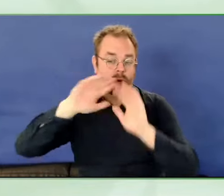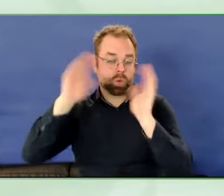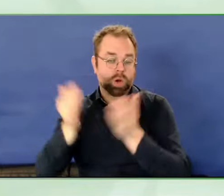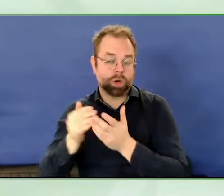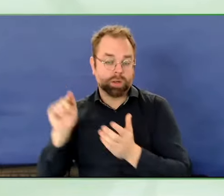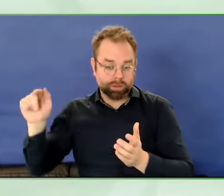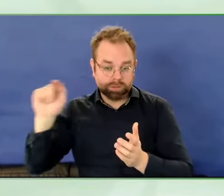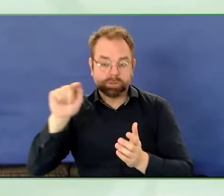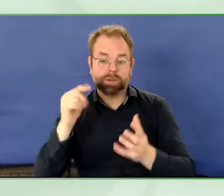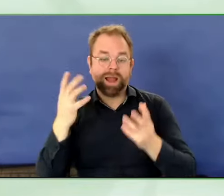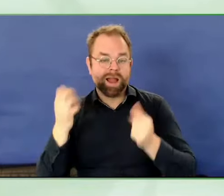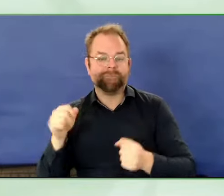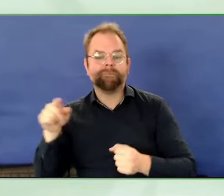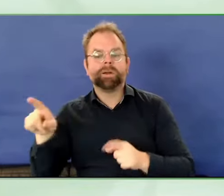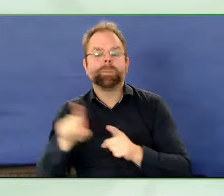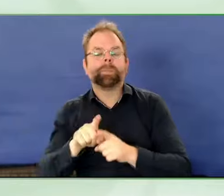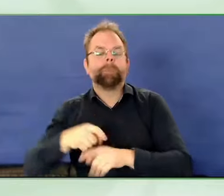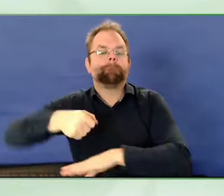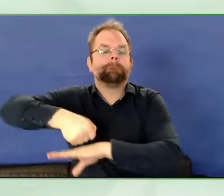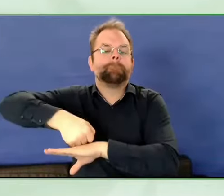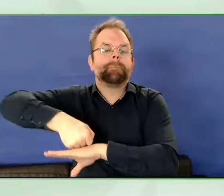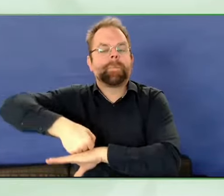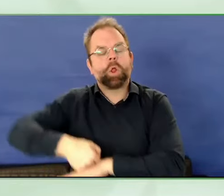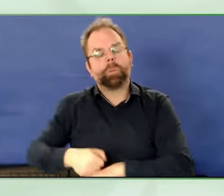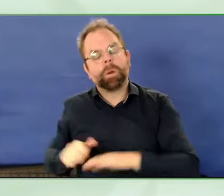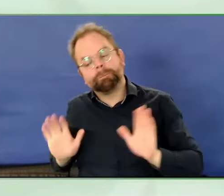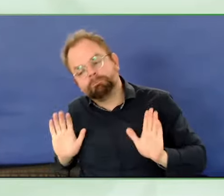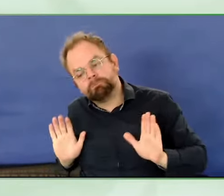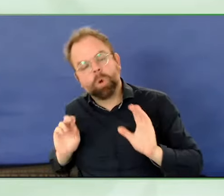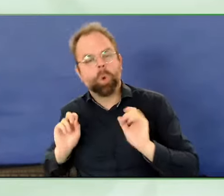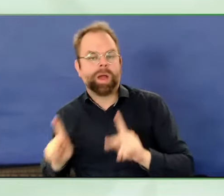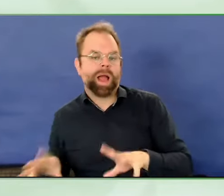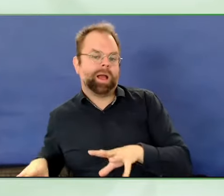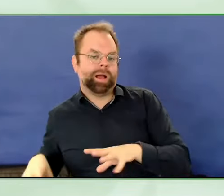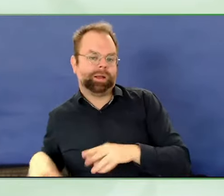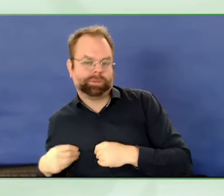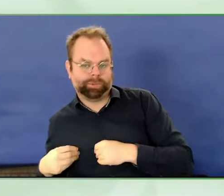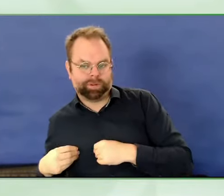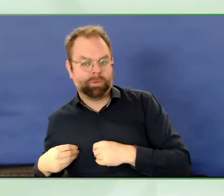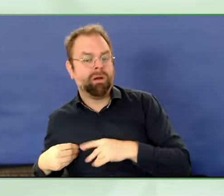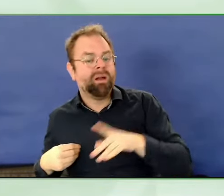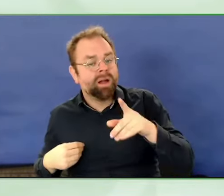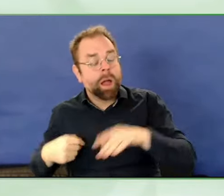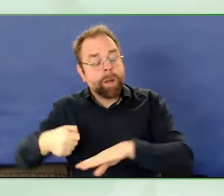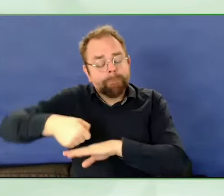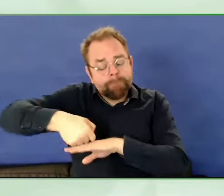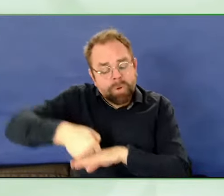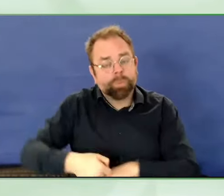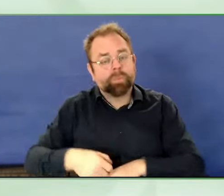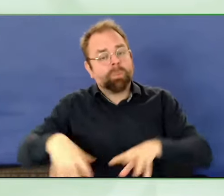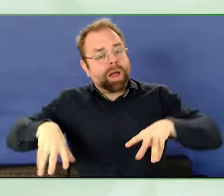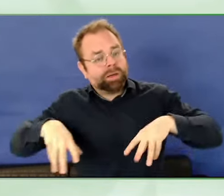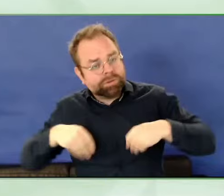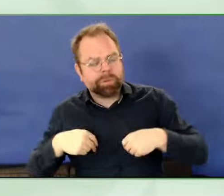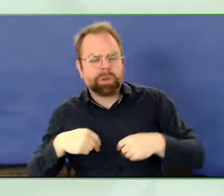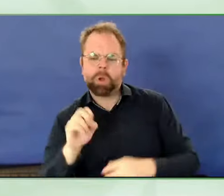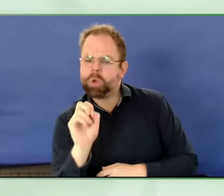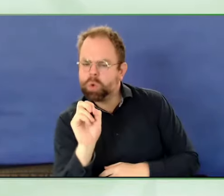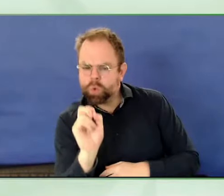We assume that if we capture the outliers everybody in the middle gets to benefit from that. That's the principle we use when developing our standards.